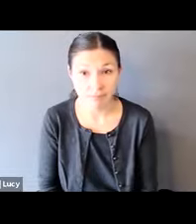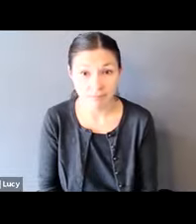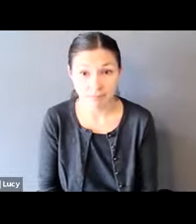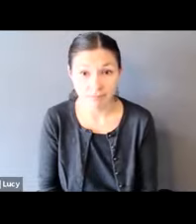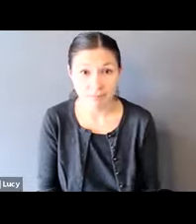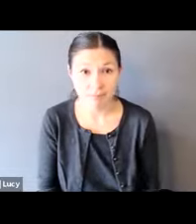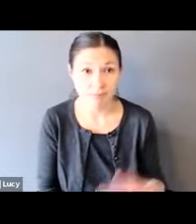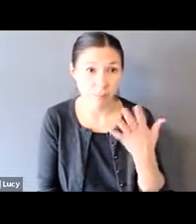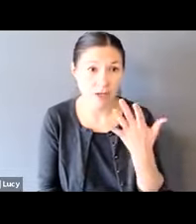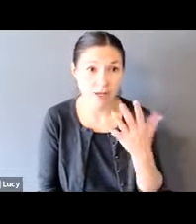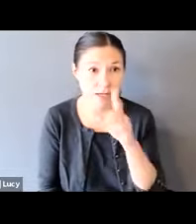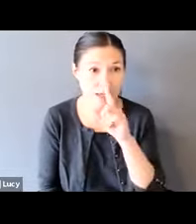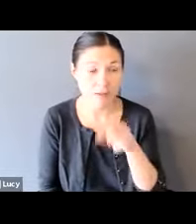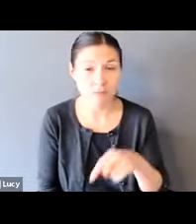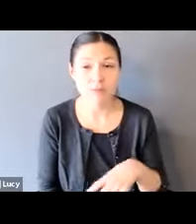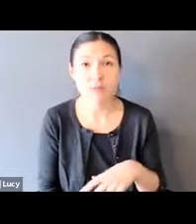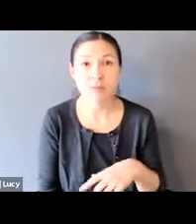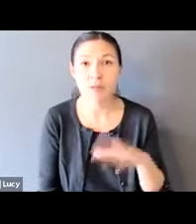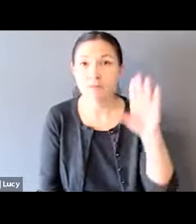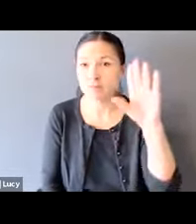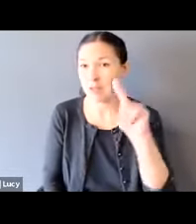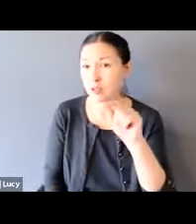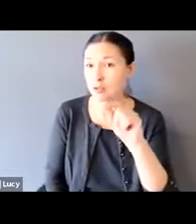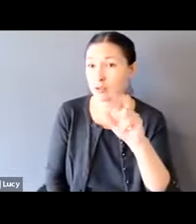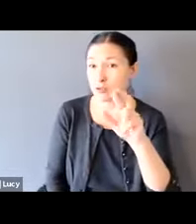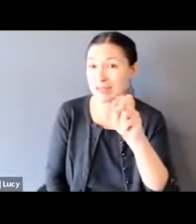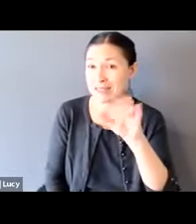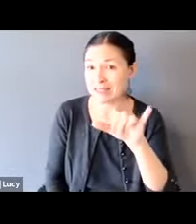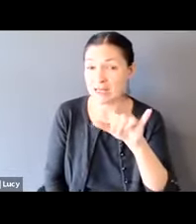Dominic, can I talk?